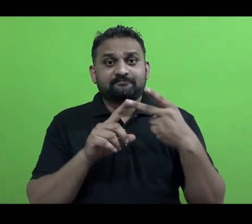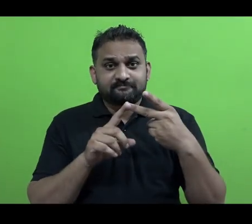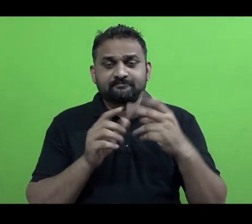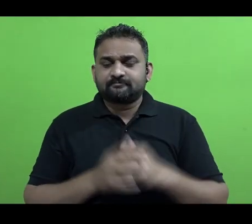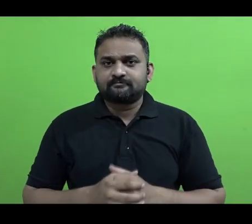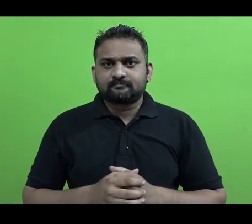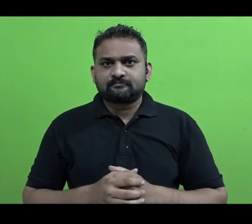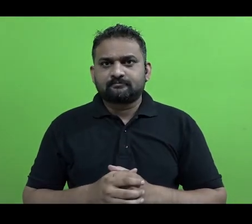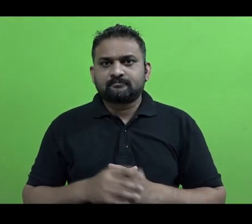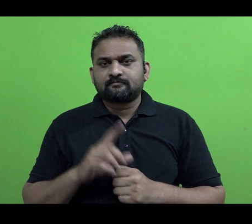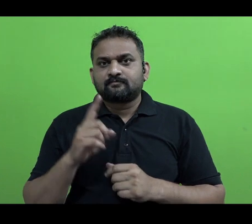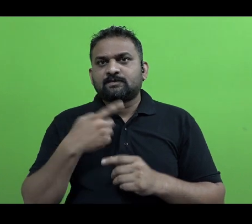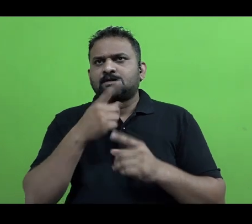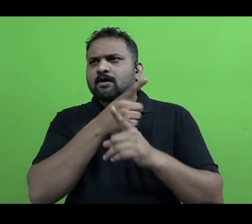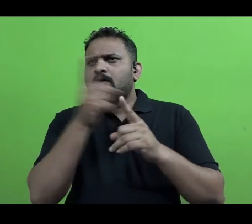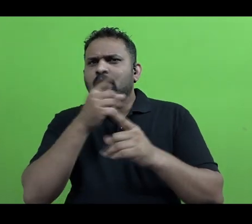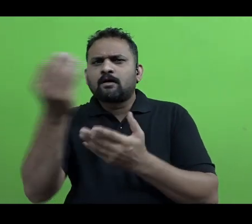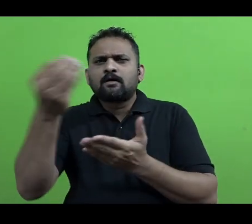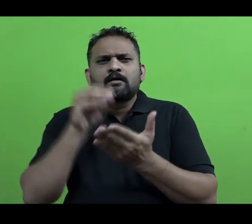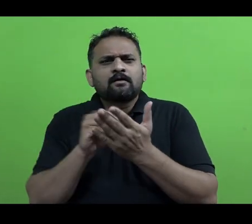Step two: list what is given.